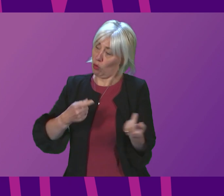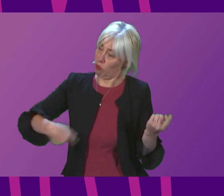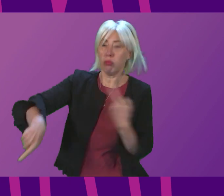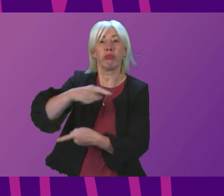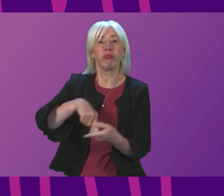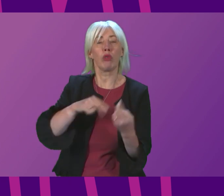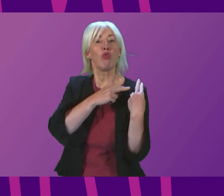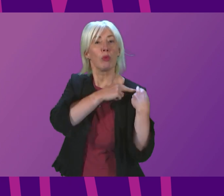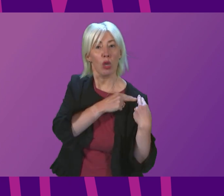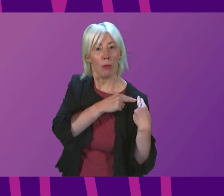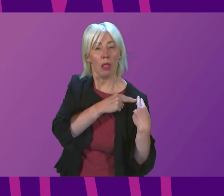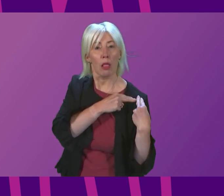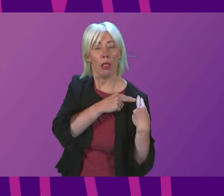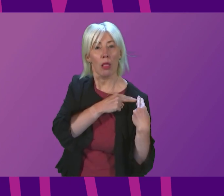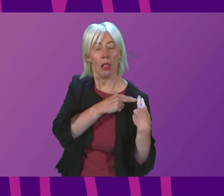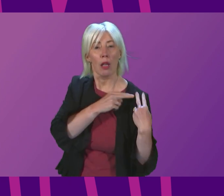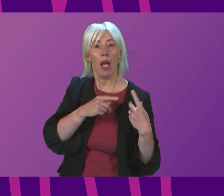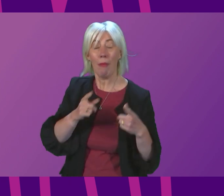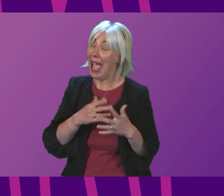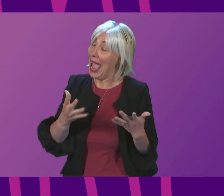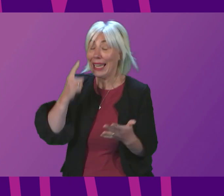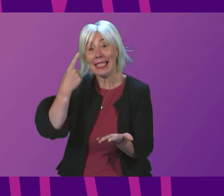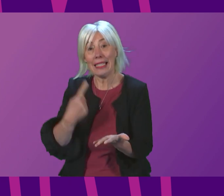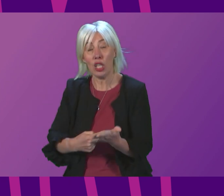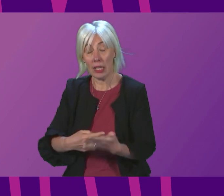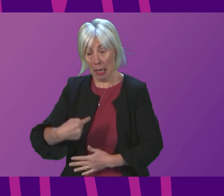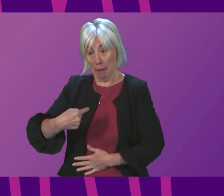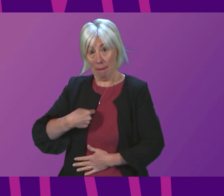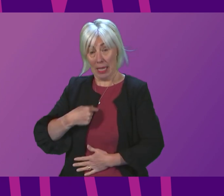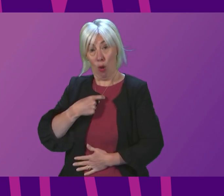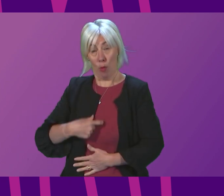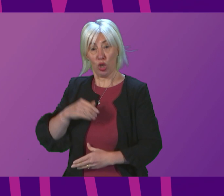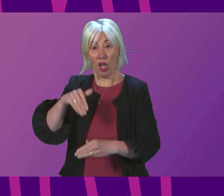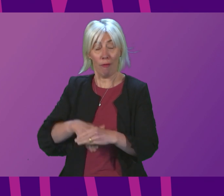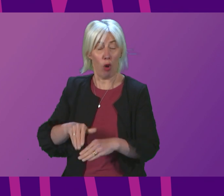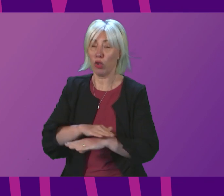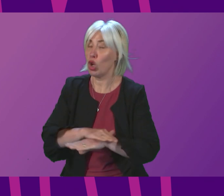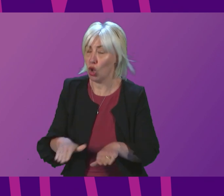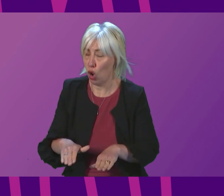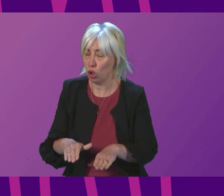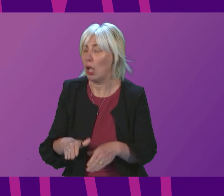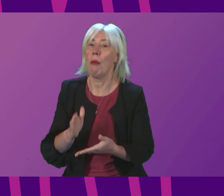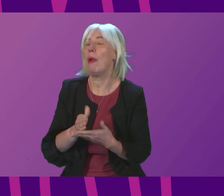Ultimately, as with any decisions, whether I am personally involved in them or not, responsibility